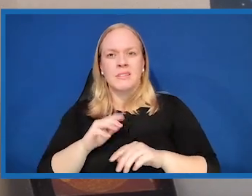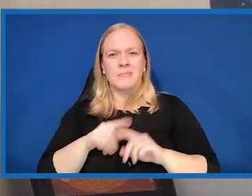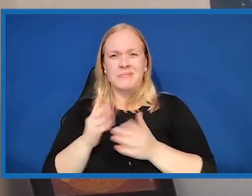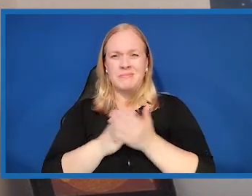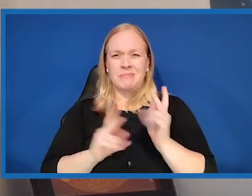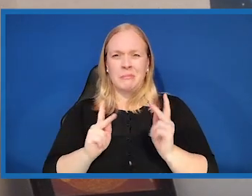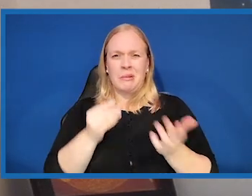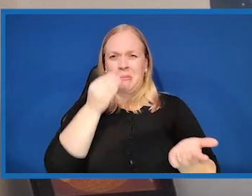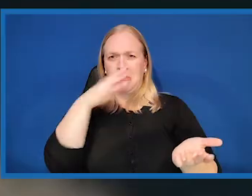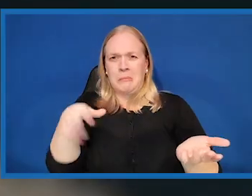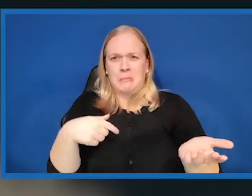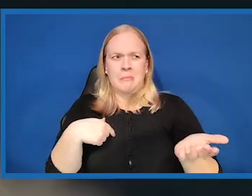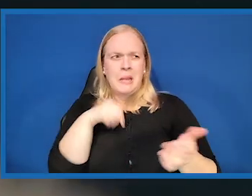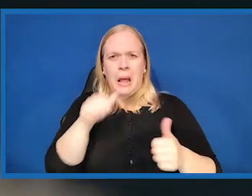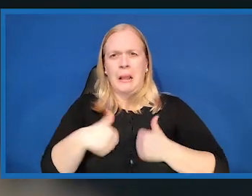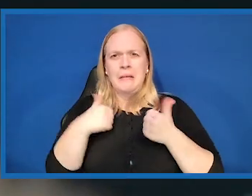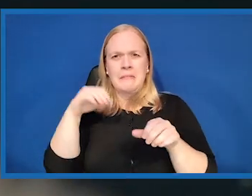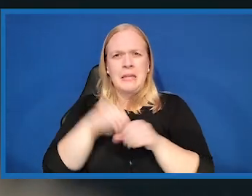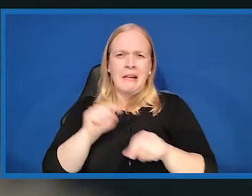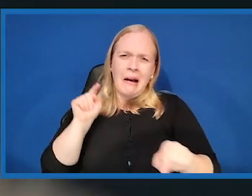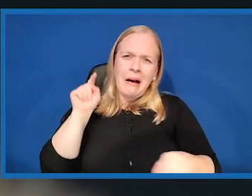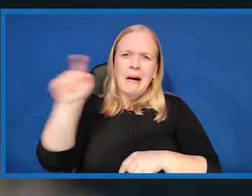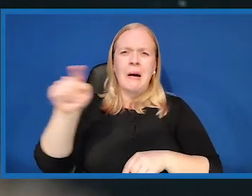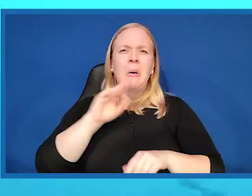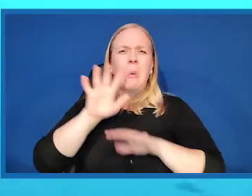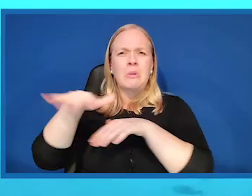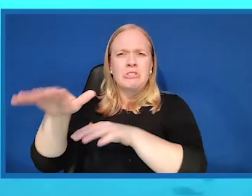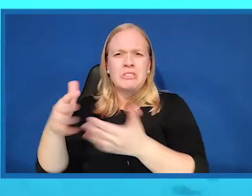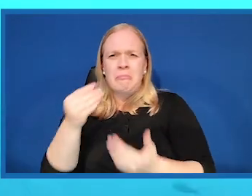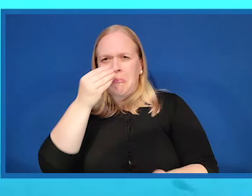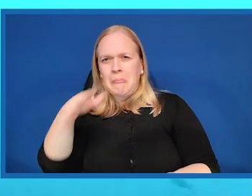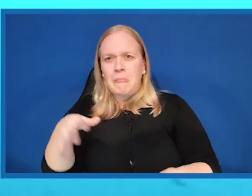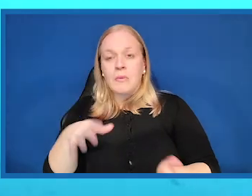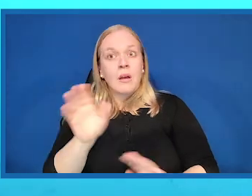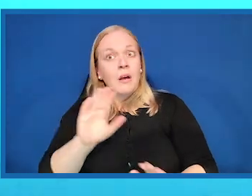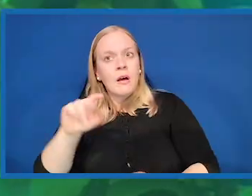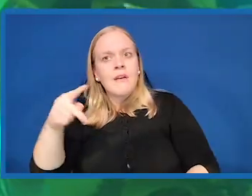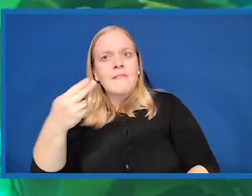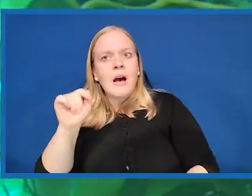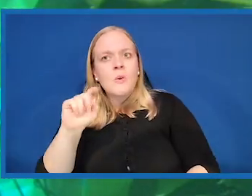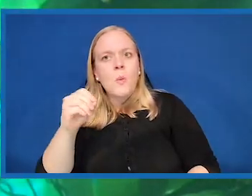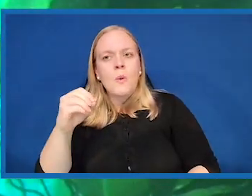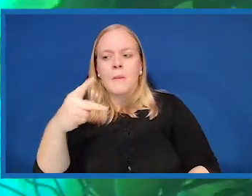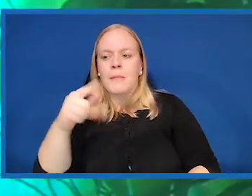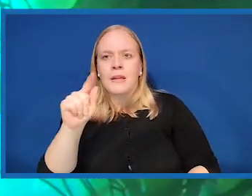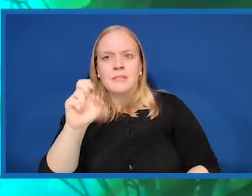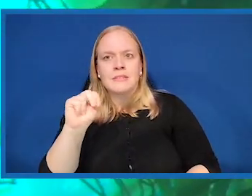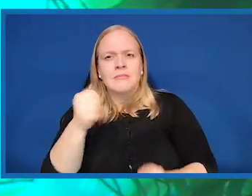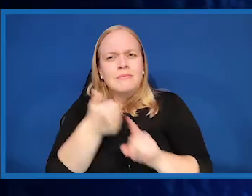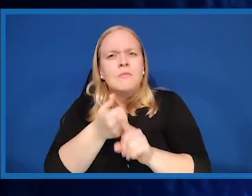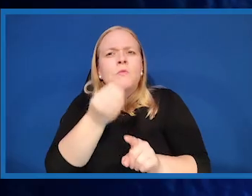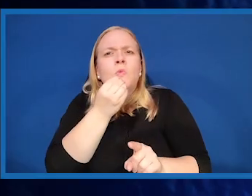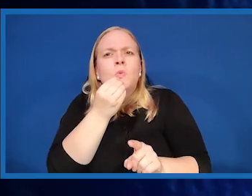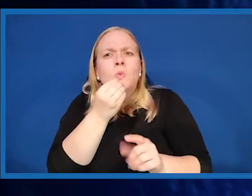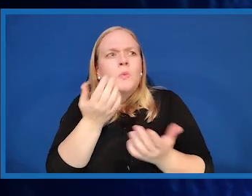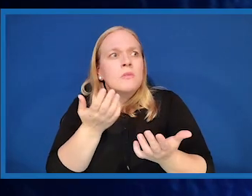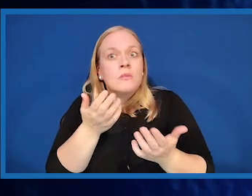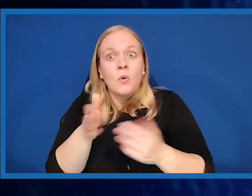IS FOOD FOR SOMETHING, IT'S ACTUALLY FOOD FOR EVERYTHING IN THE OCEAN, IT'S FOOD FOR THE FISH THAT WILL ULTIMATELY END ON YOUR PLATE. SO, UM, THESE CHANGES